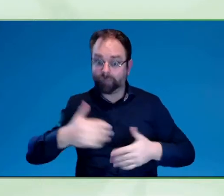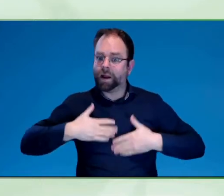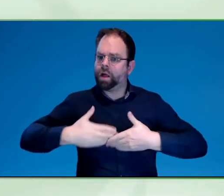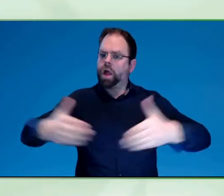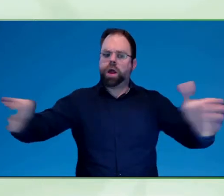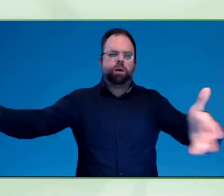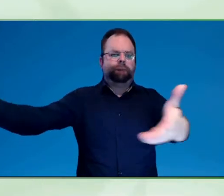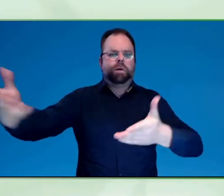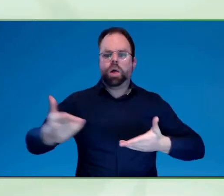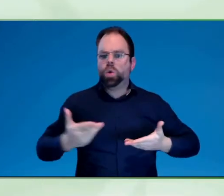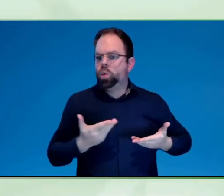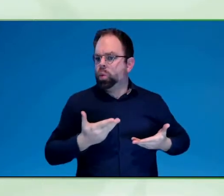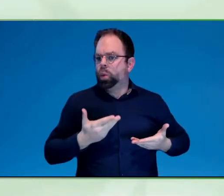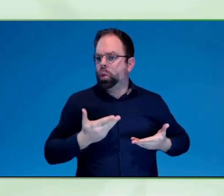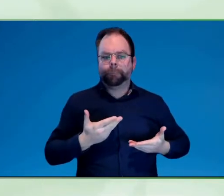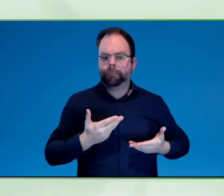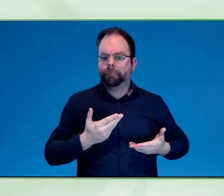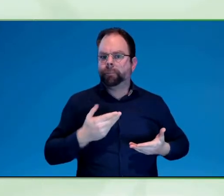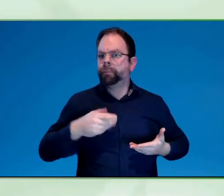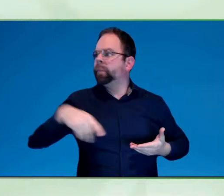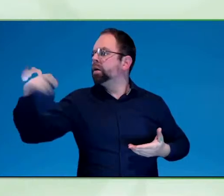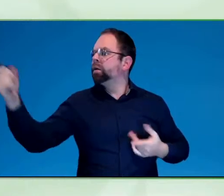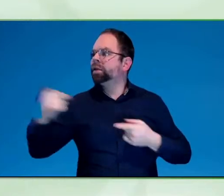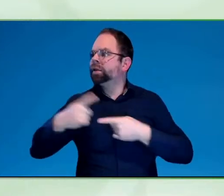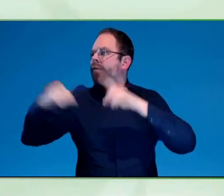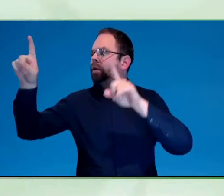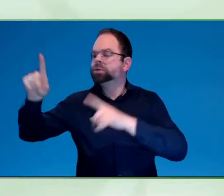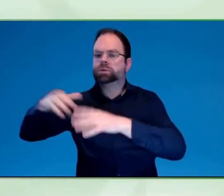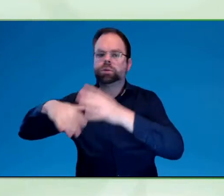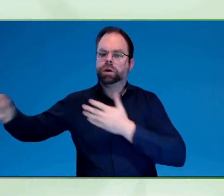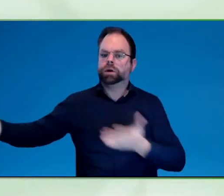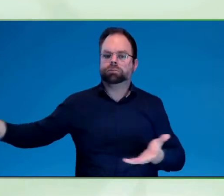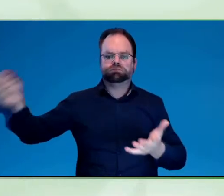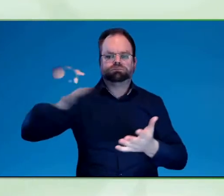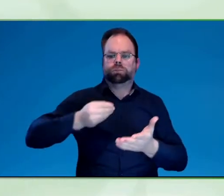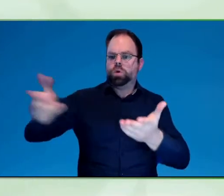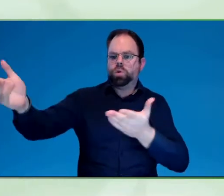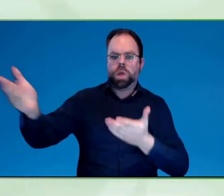Not one group of people coming in saying that we know better than everyone.